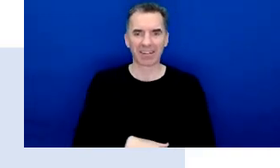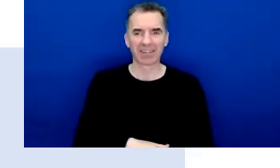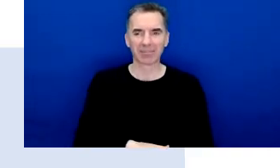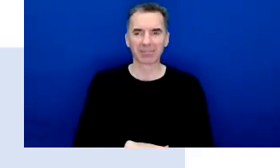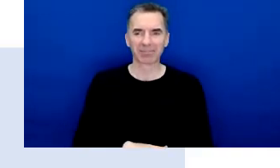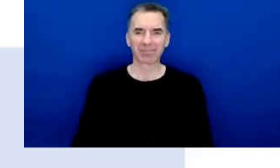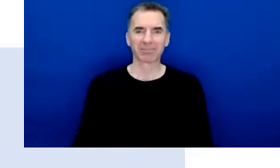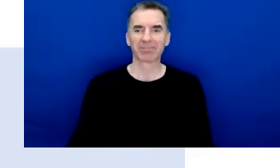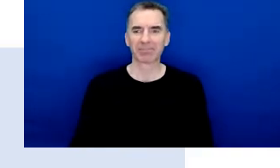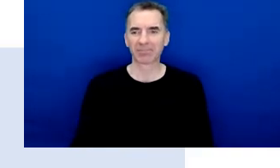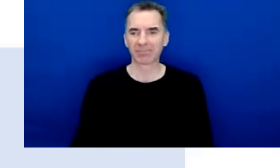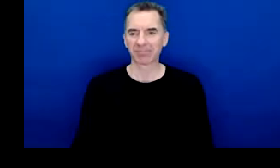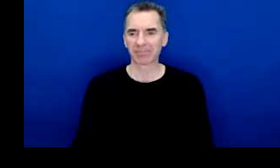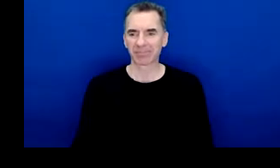So Susi